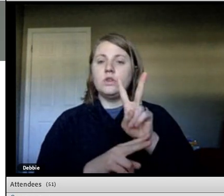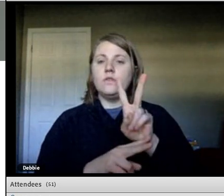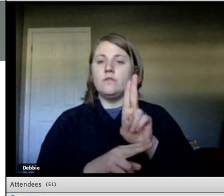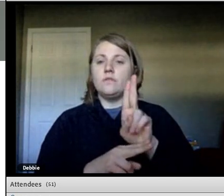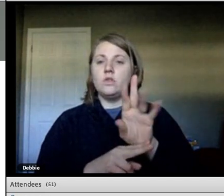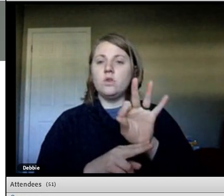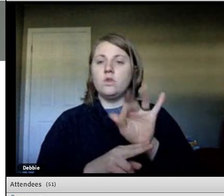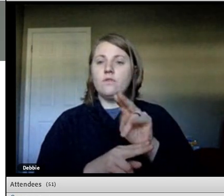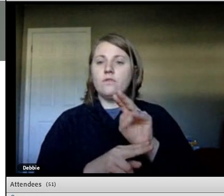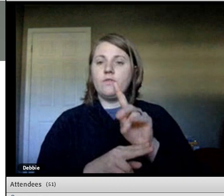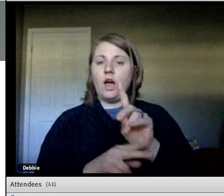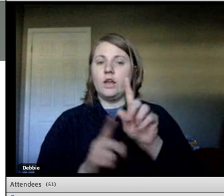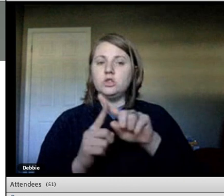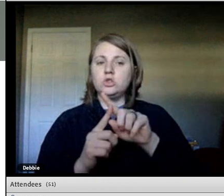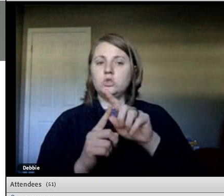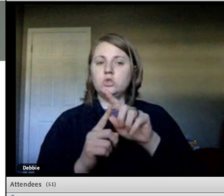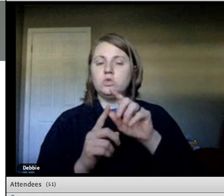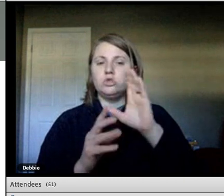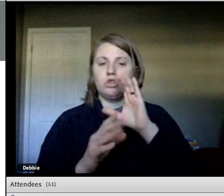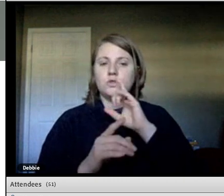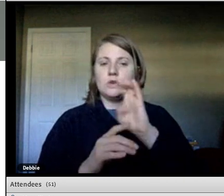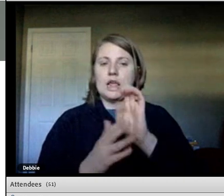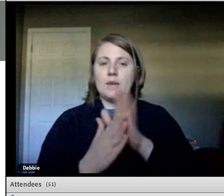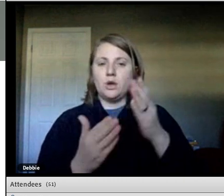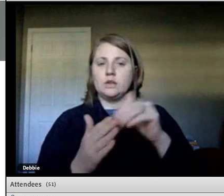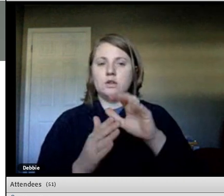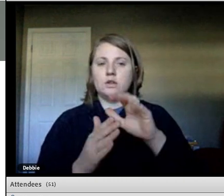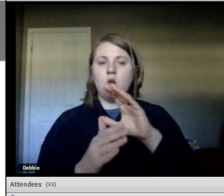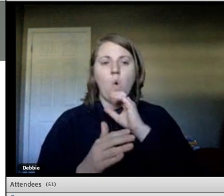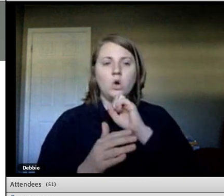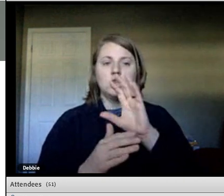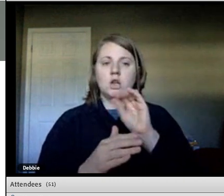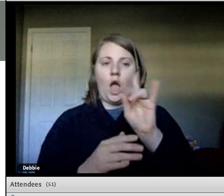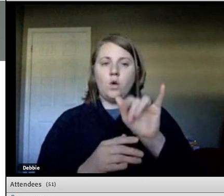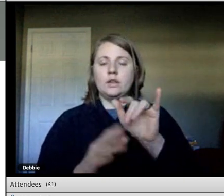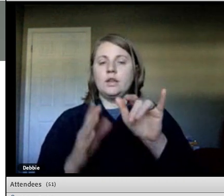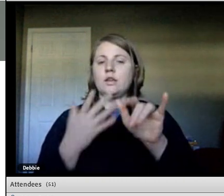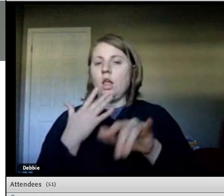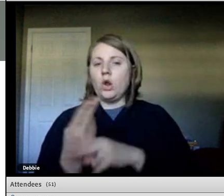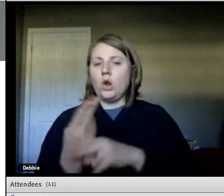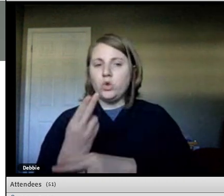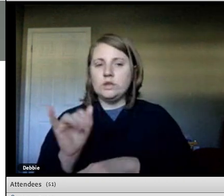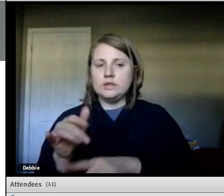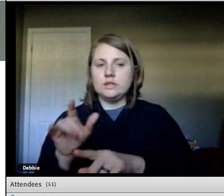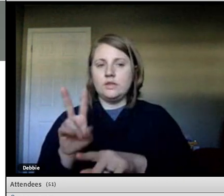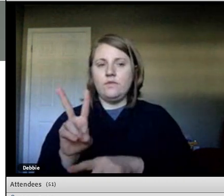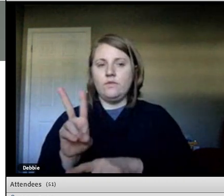Colorado uses it to search different -- their e-books and their regular books,